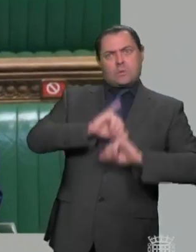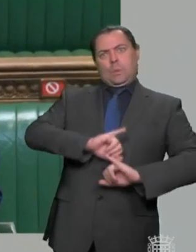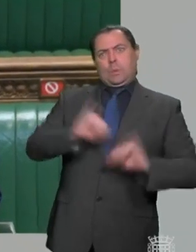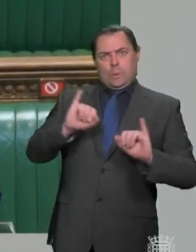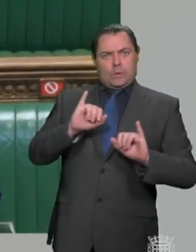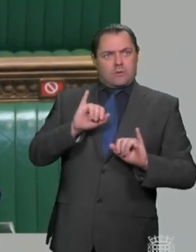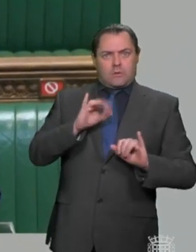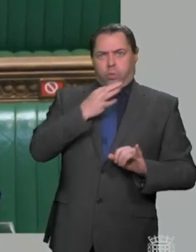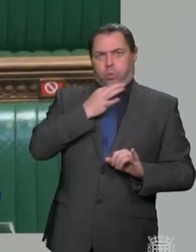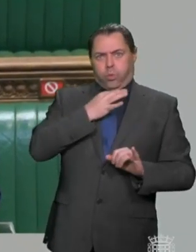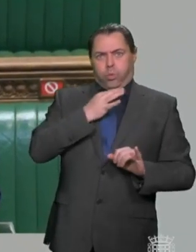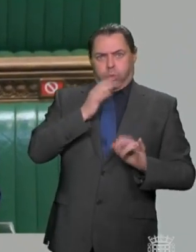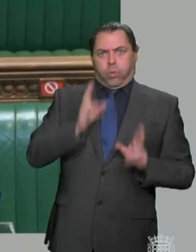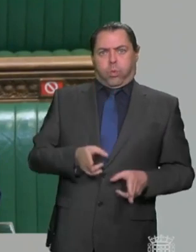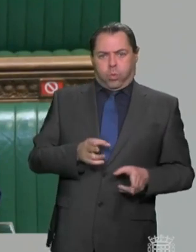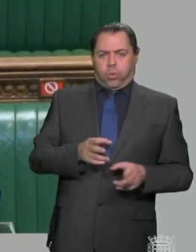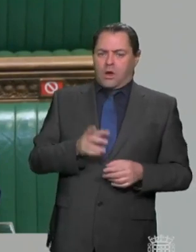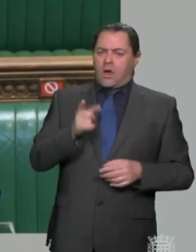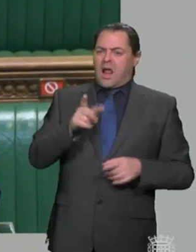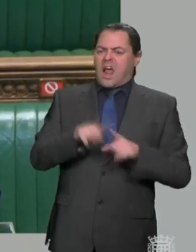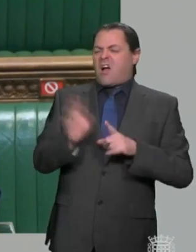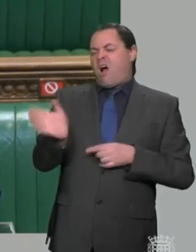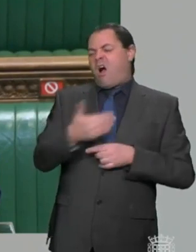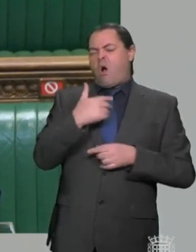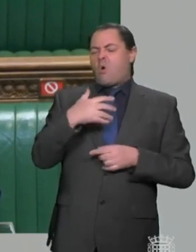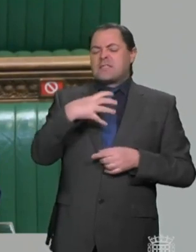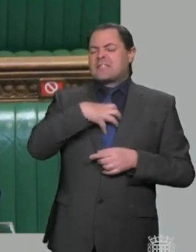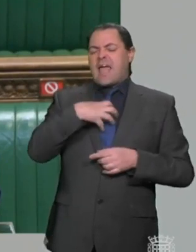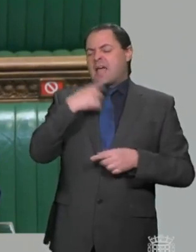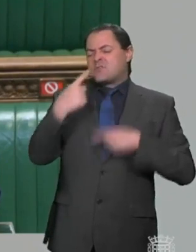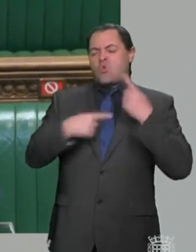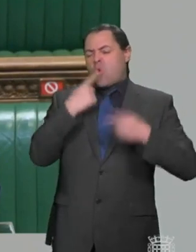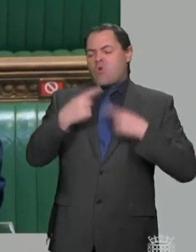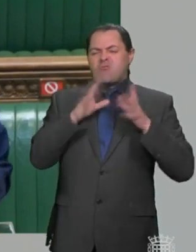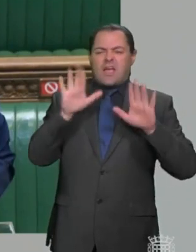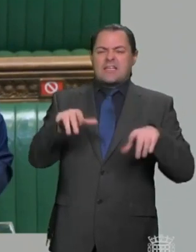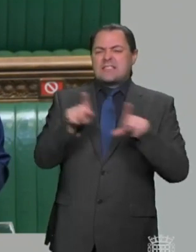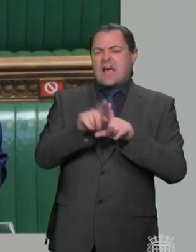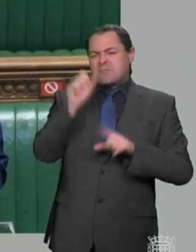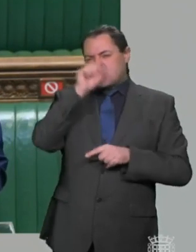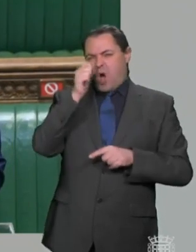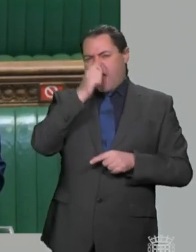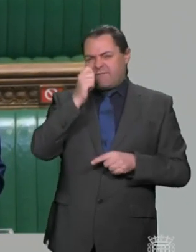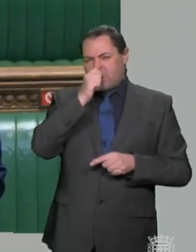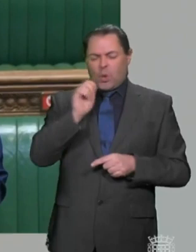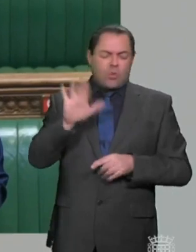dismissing it as another “scare story” like the swine flu. Does the Prime Minister recognise